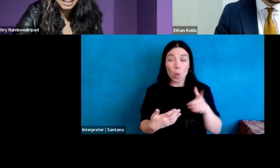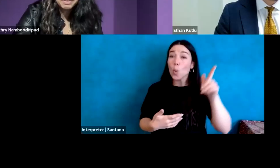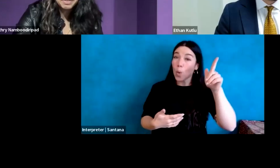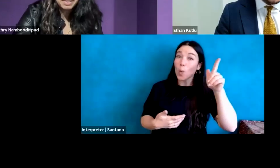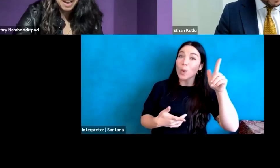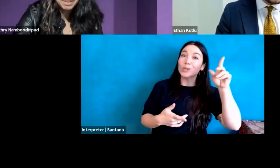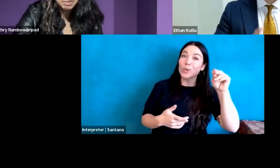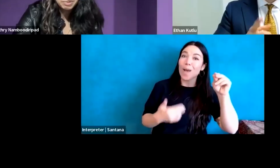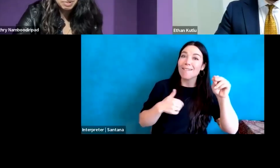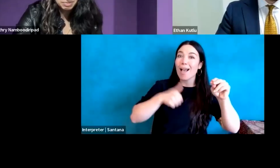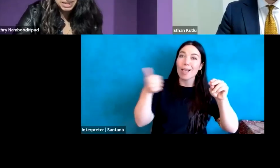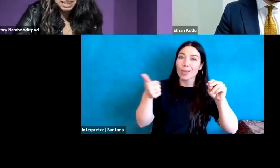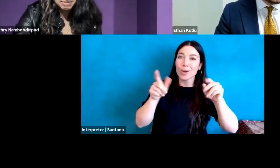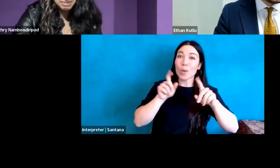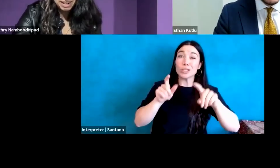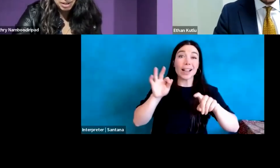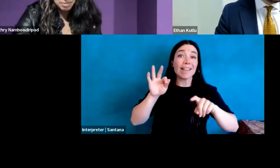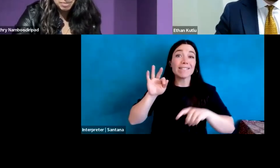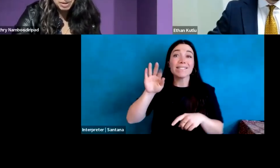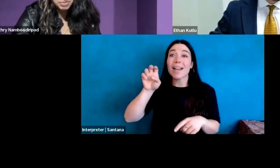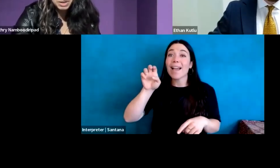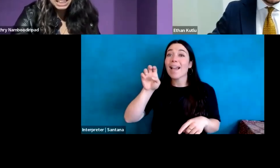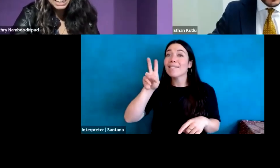if Evan would be willing.